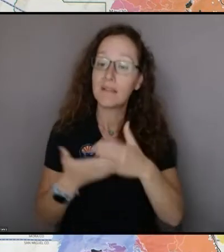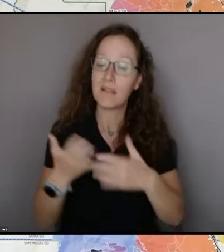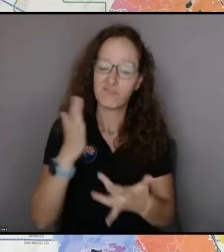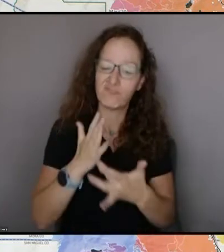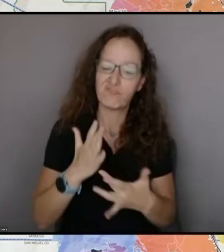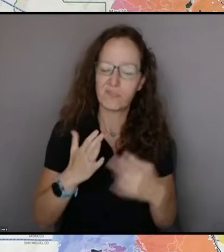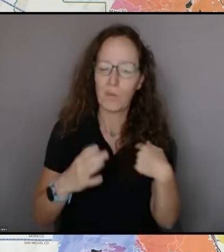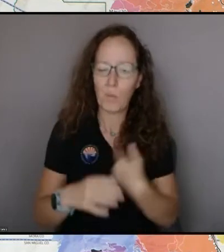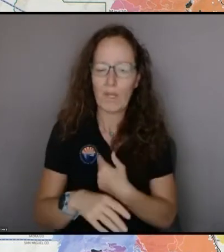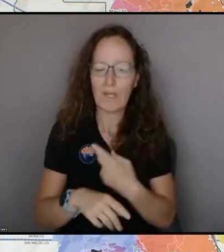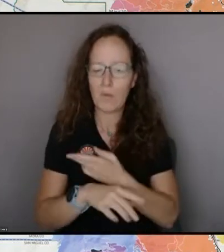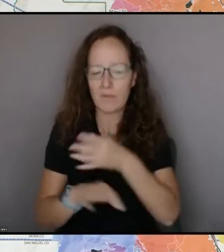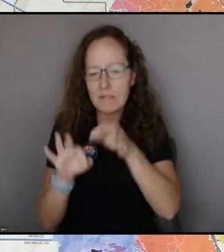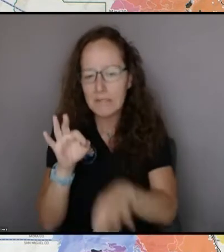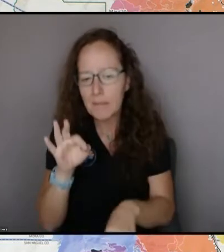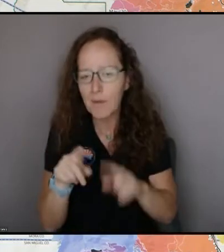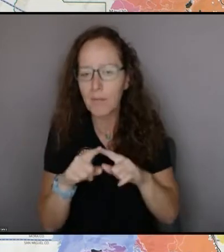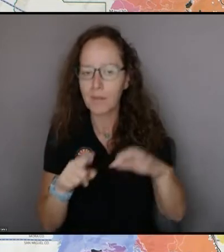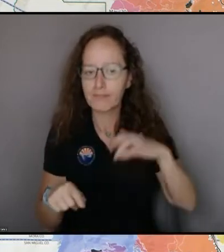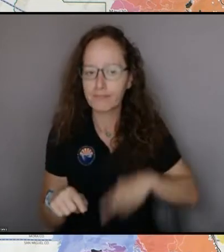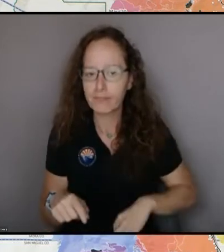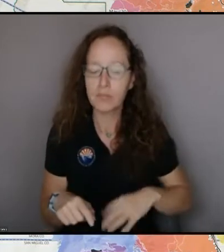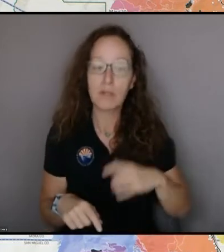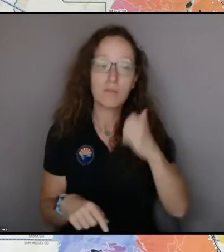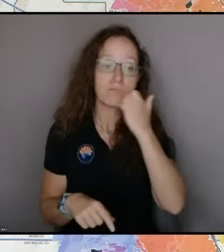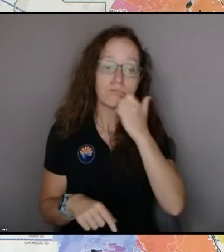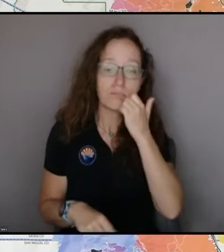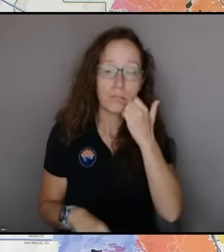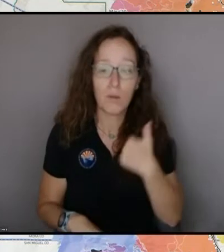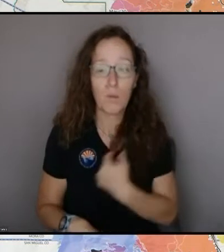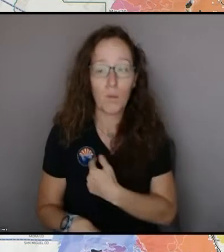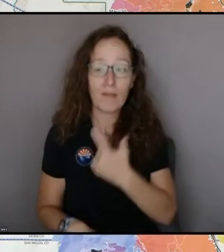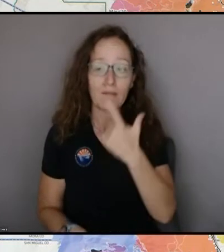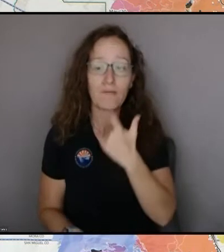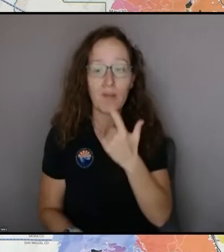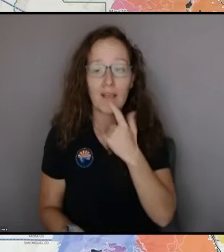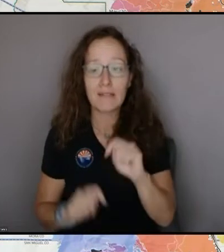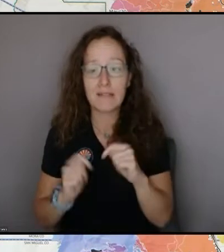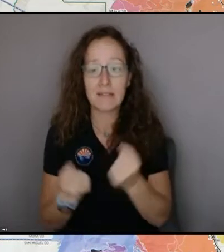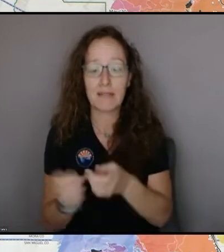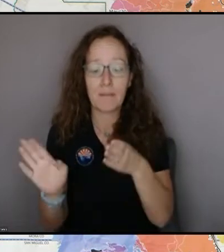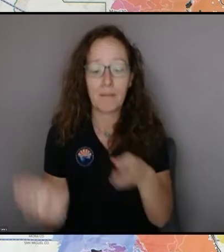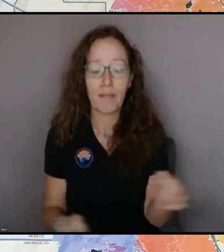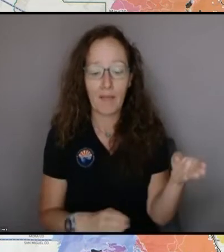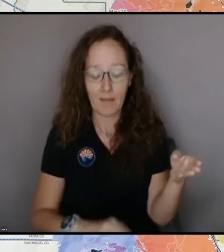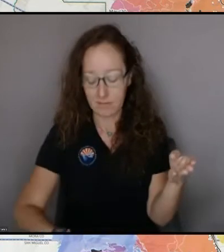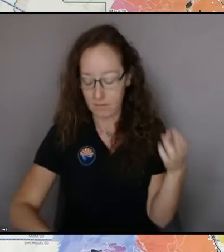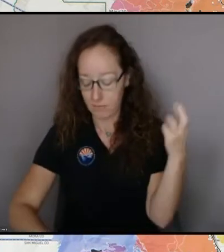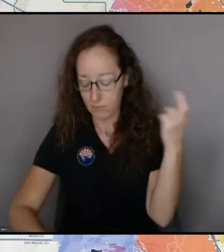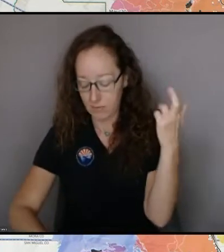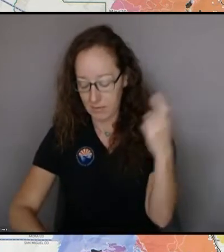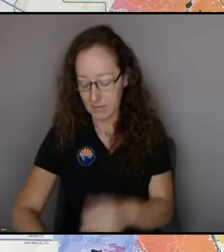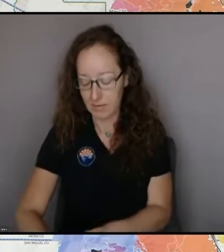our plans all the time-- daily. And that's the reason why. It's because we want to execute on the best